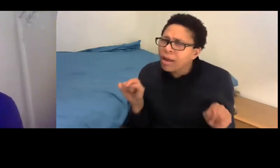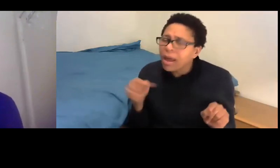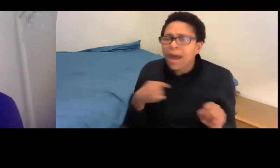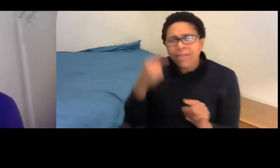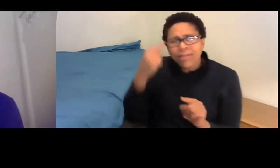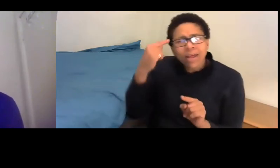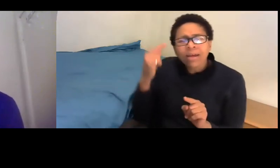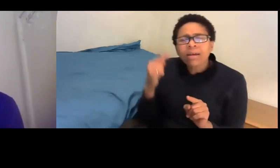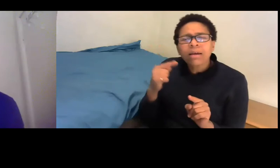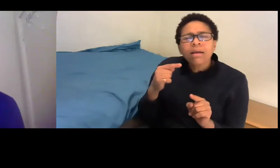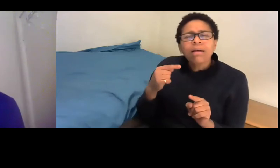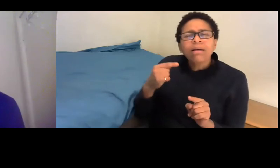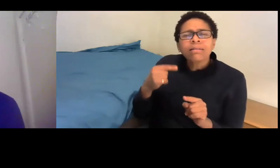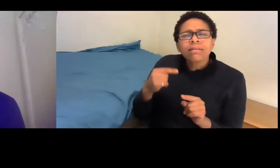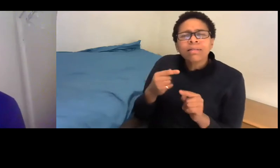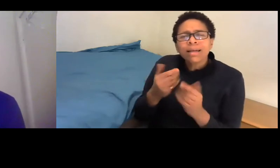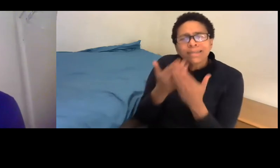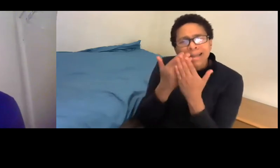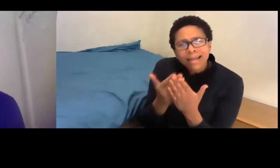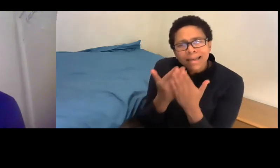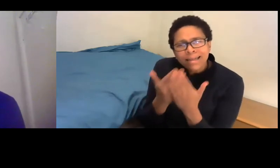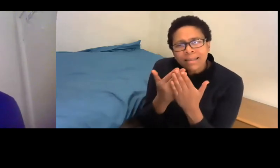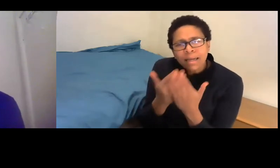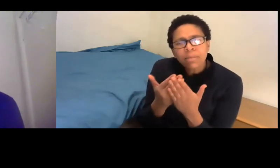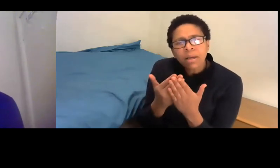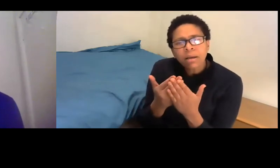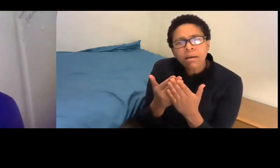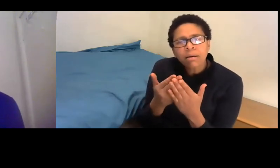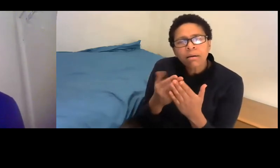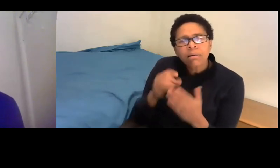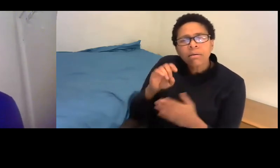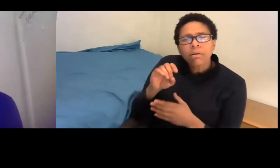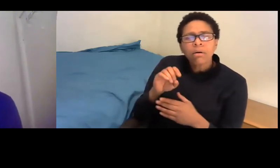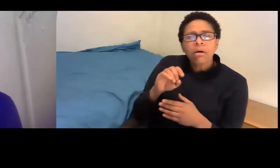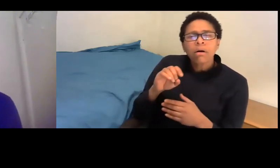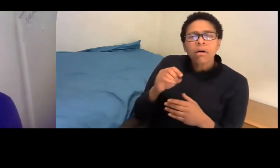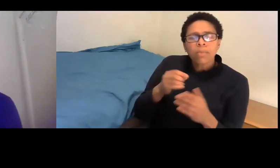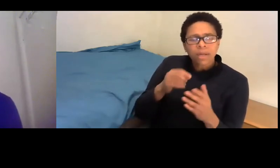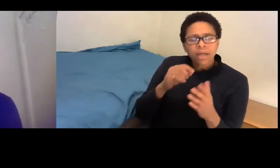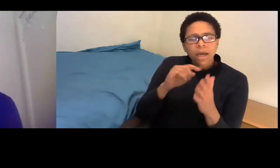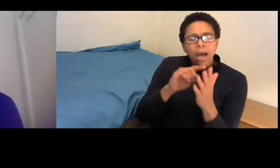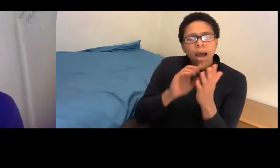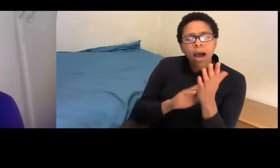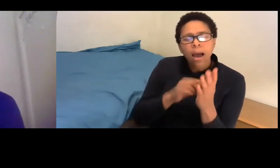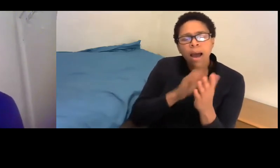feminist scholar called Kecia Ali, who's work very much focuses on that and that's the argument she makes. She's like